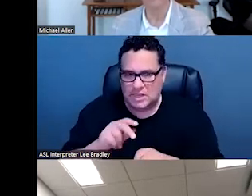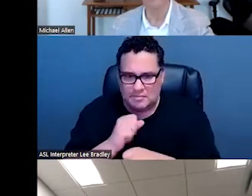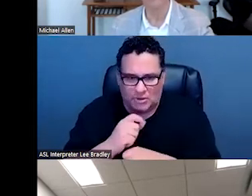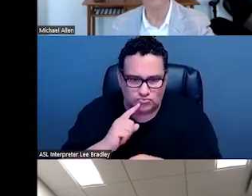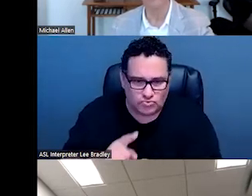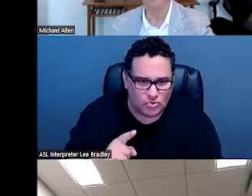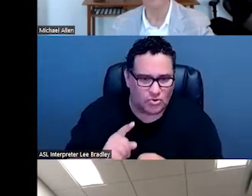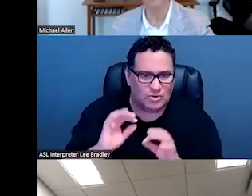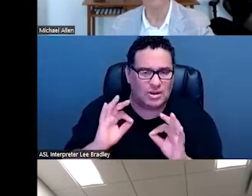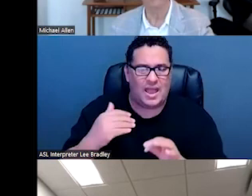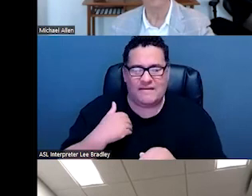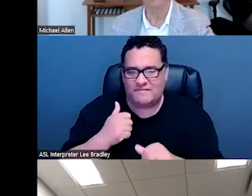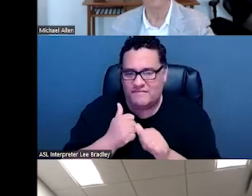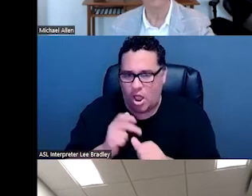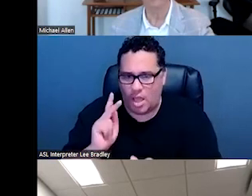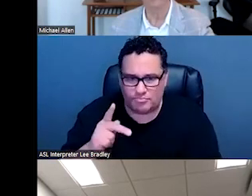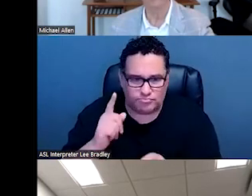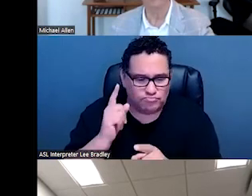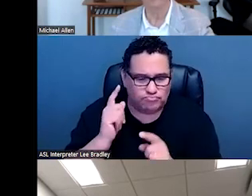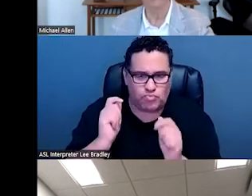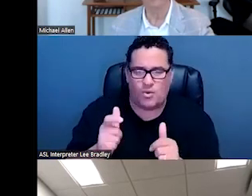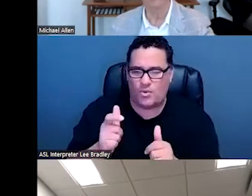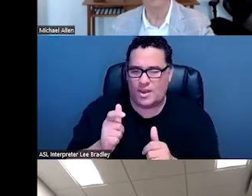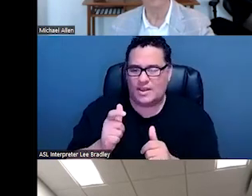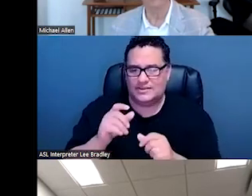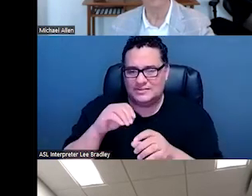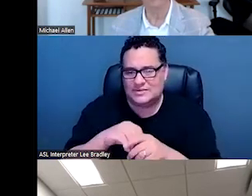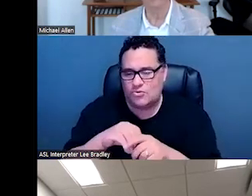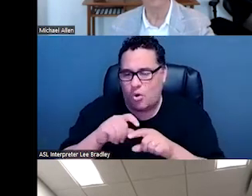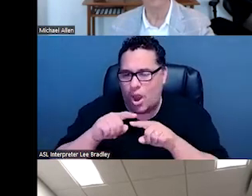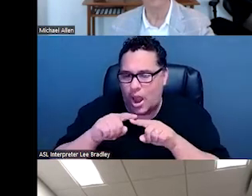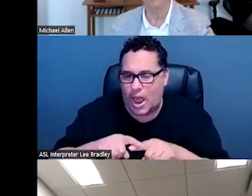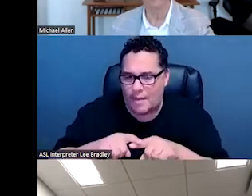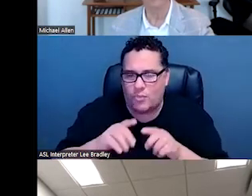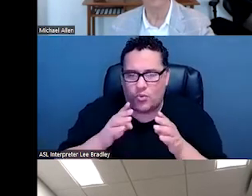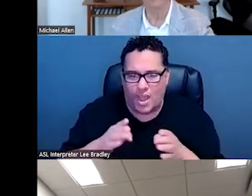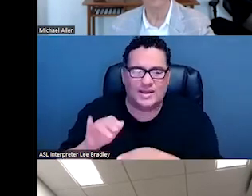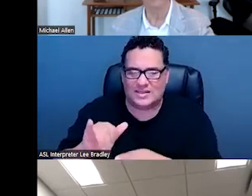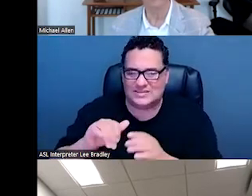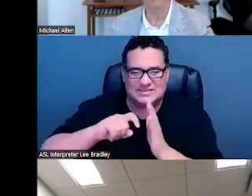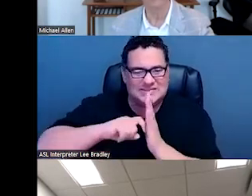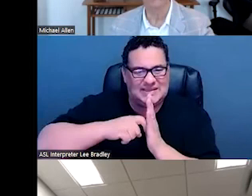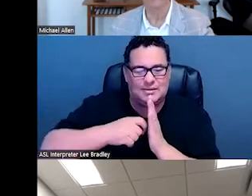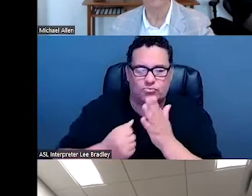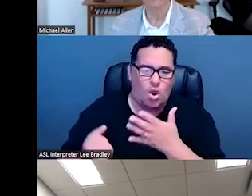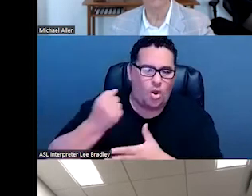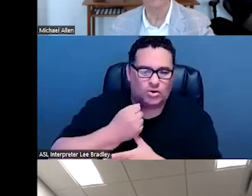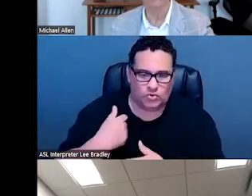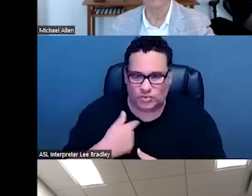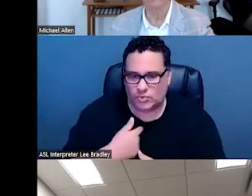RAPIDLY, AFTER IN A RELIABLE WAY. IS A KEY PRIORITY THAT WE WILL BE WORKING HARD ON. AND,